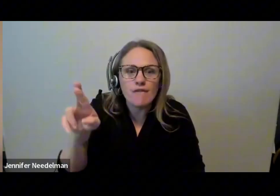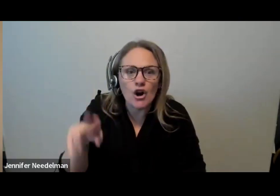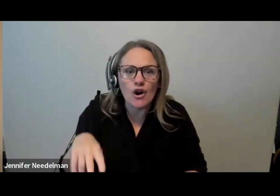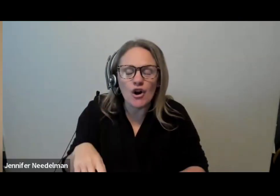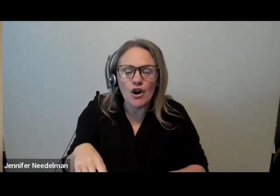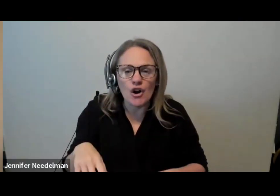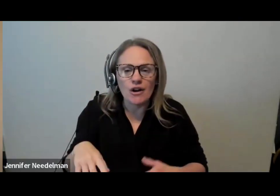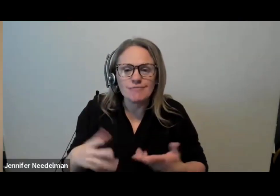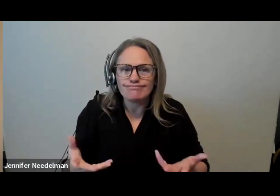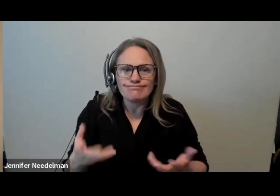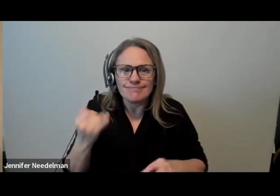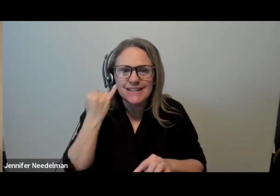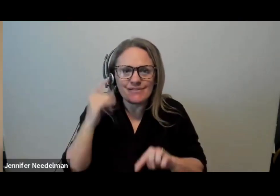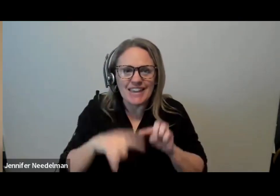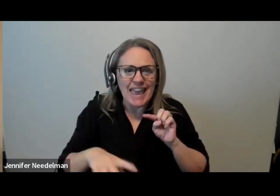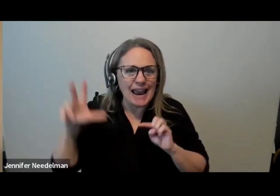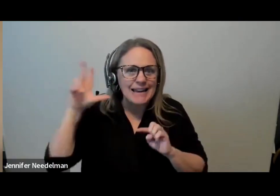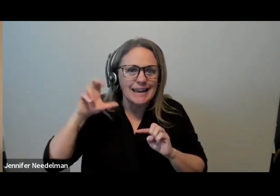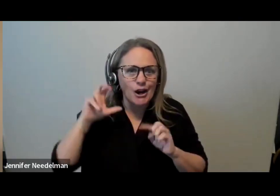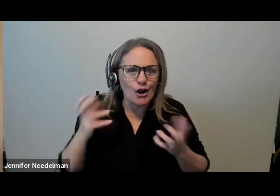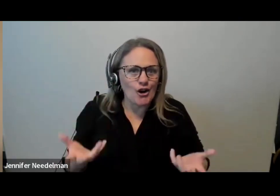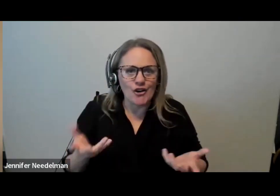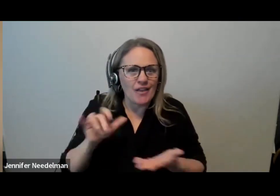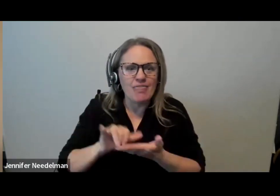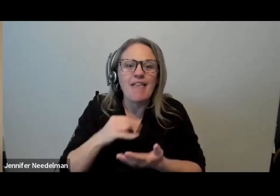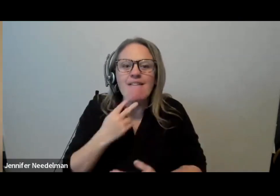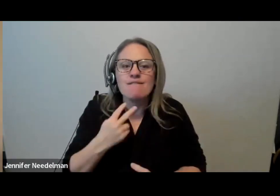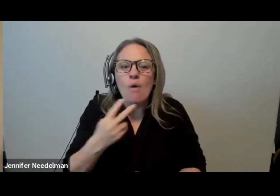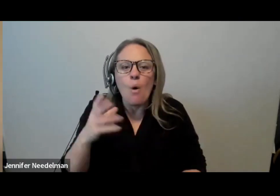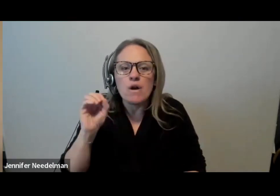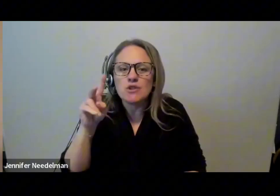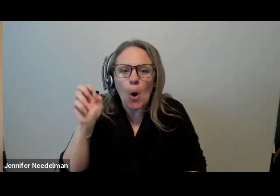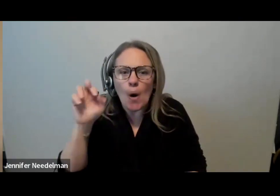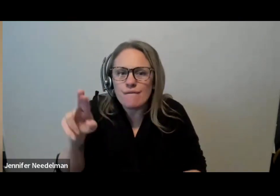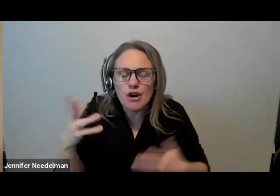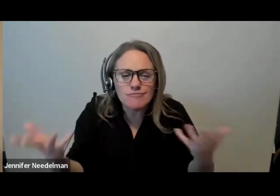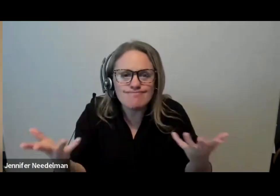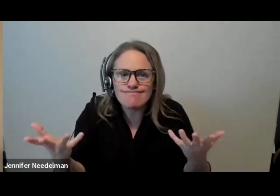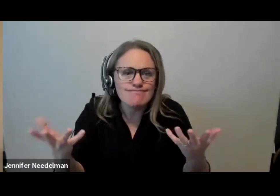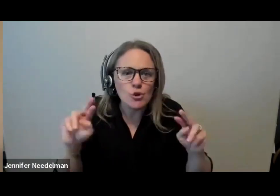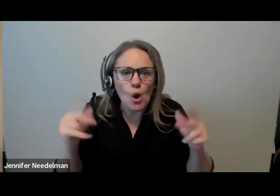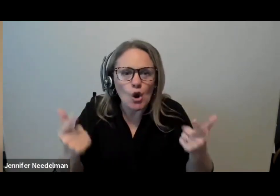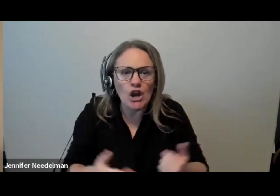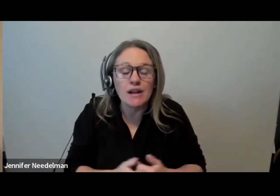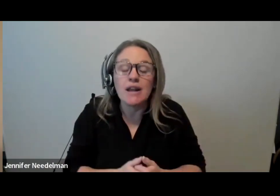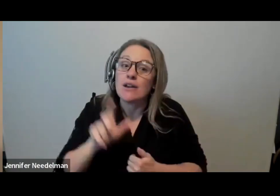right? Well, if they can't hear, make sure you're providing fantastic engaging captions.